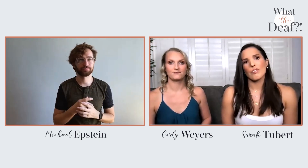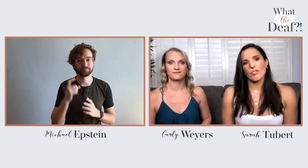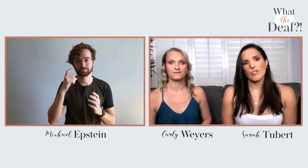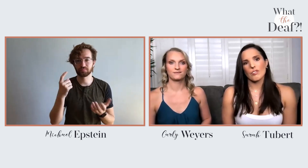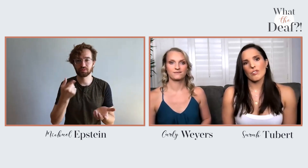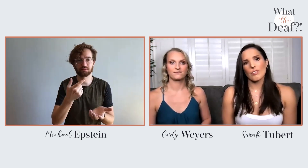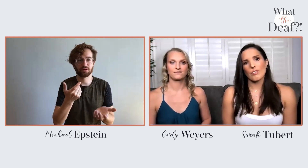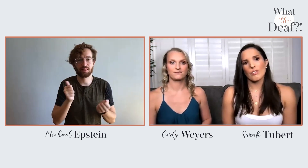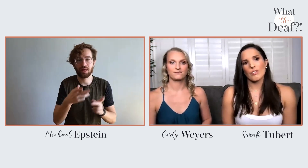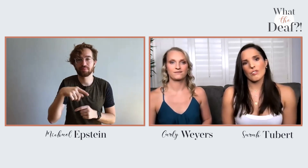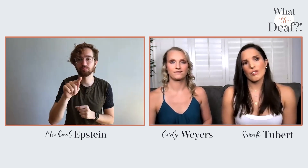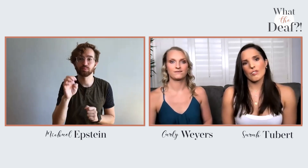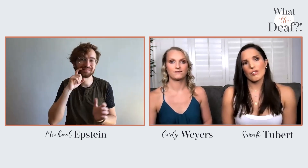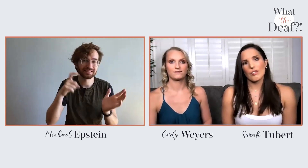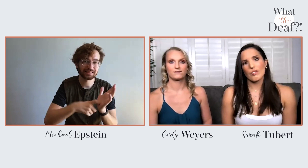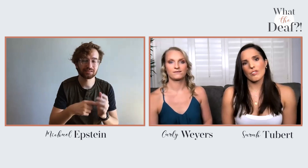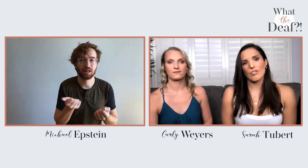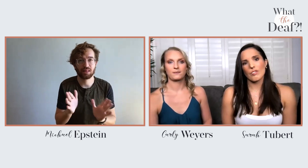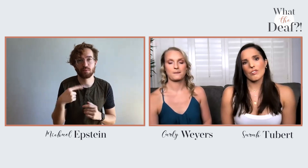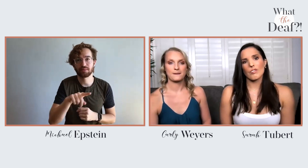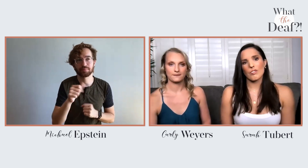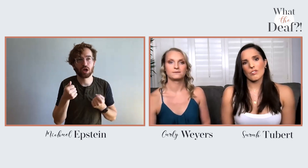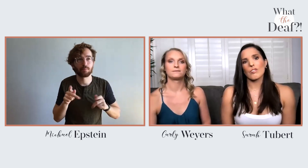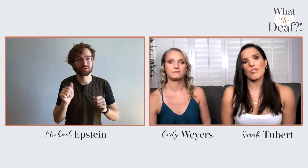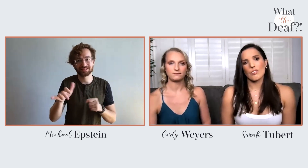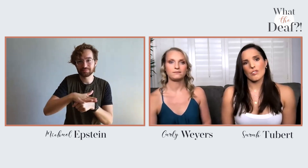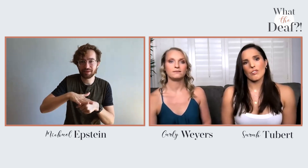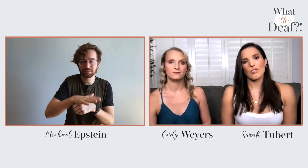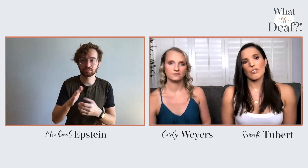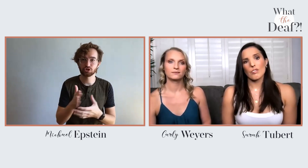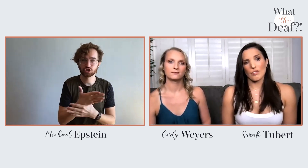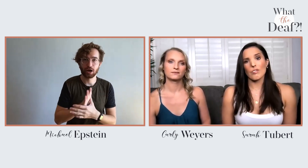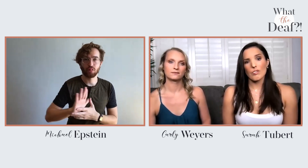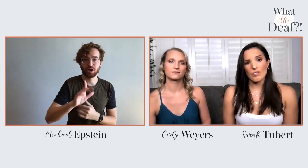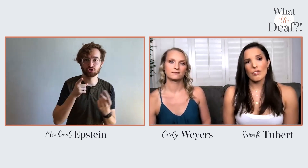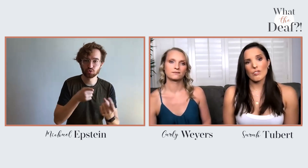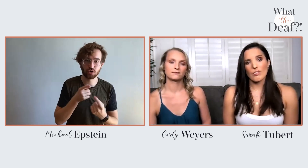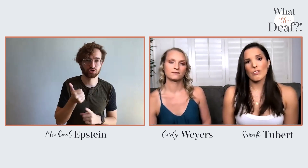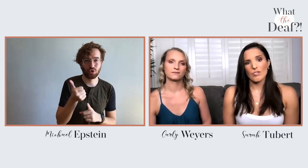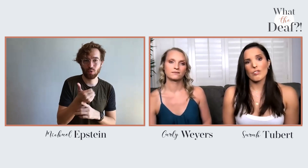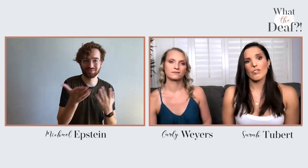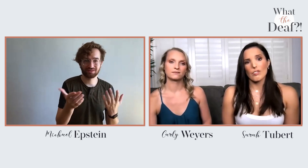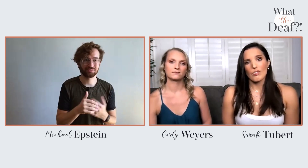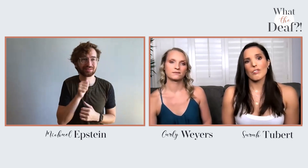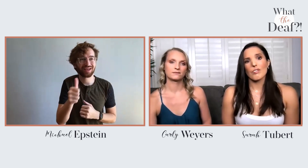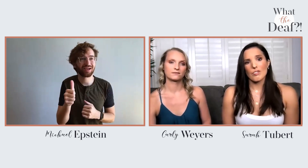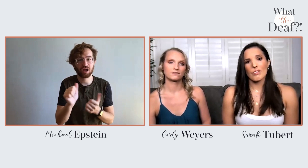allowing them to have that opportunity and that space to share their struggles and not have to compete with